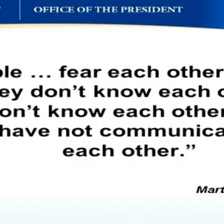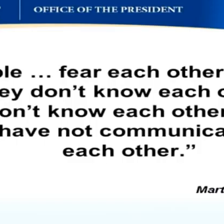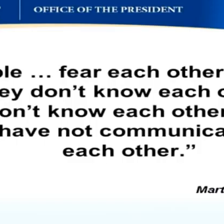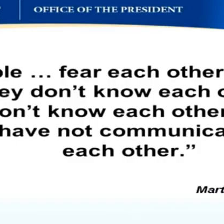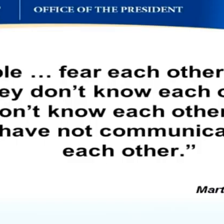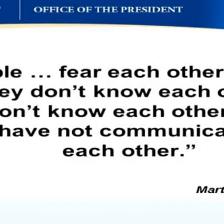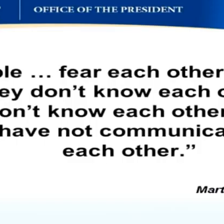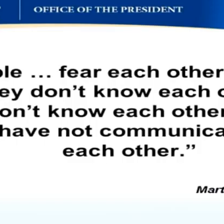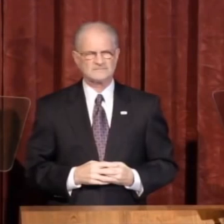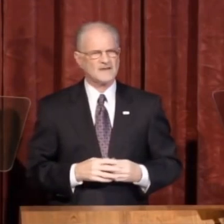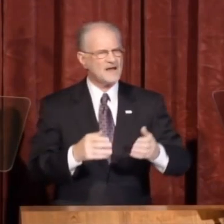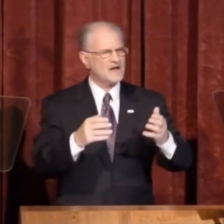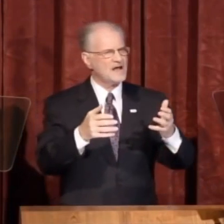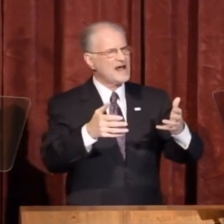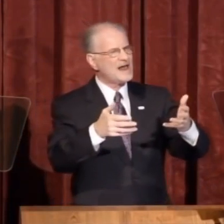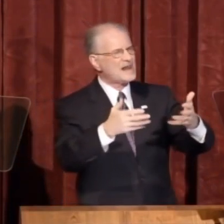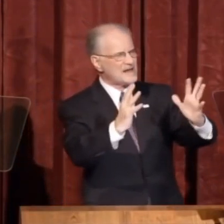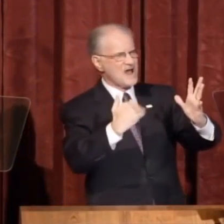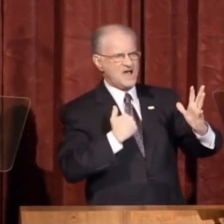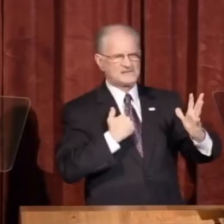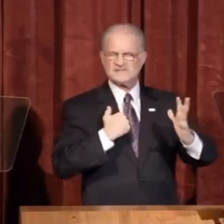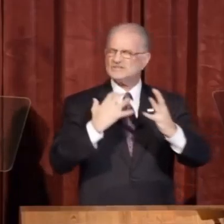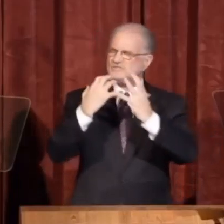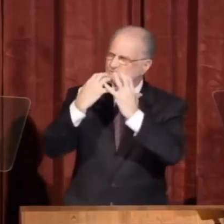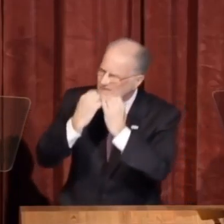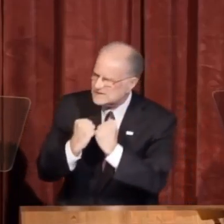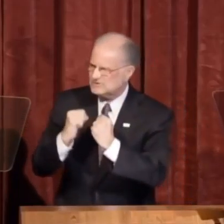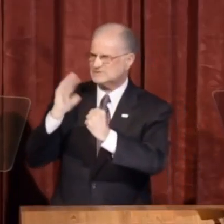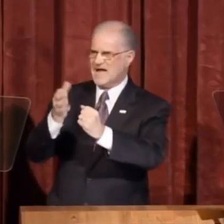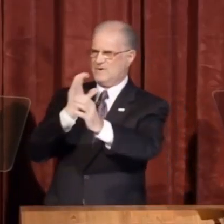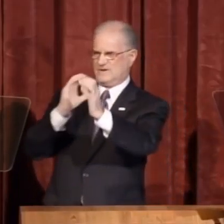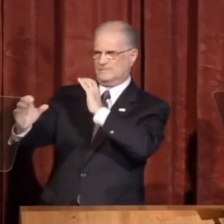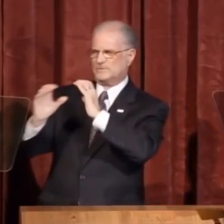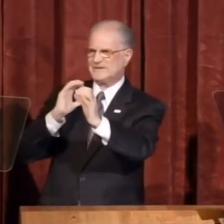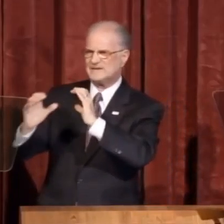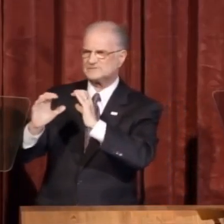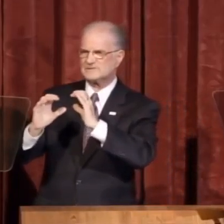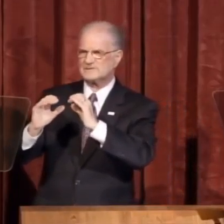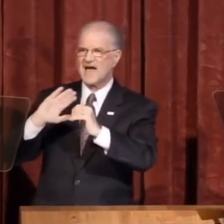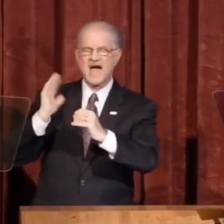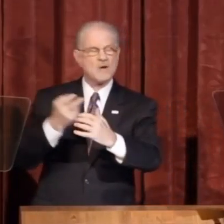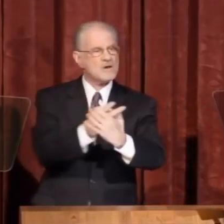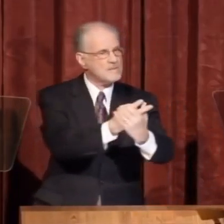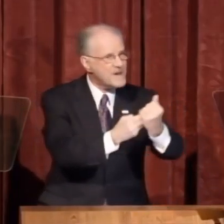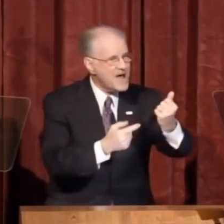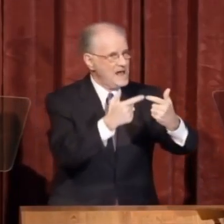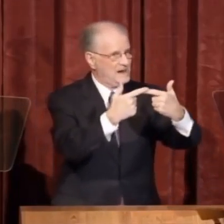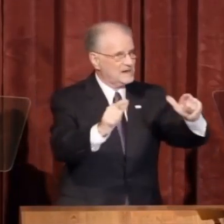And we fulfill the dream of educating the world about the capabilities of people who are deaf or hard of hearing.